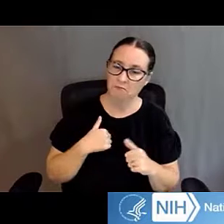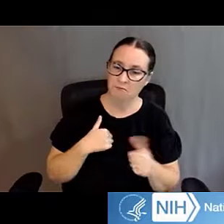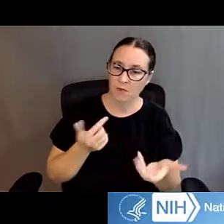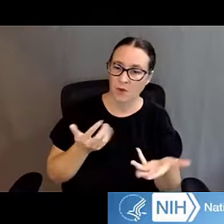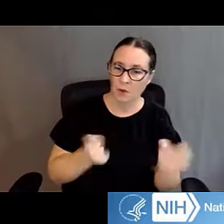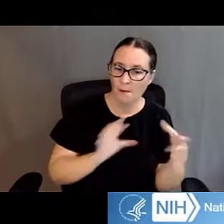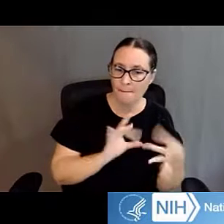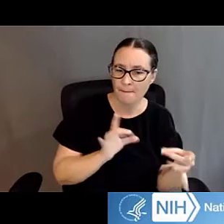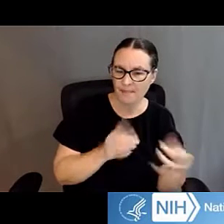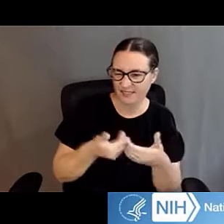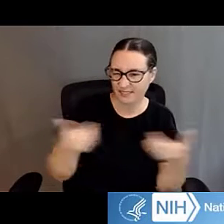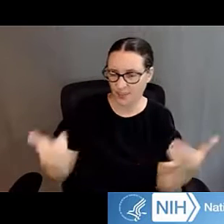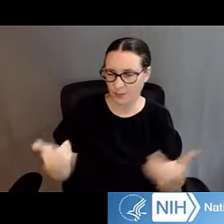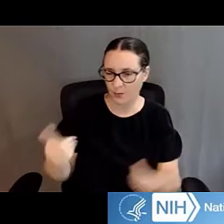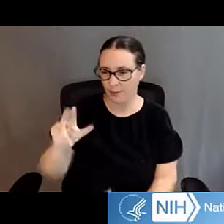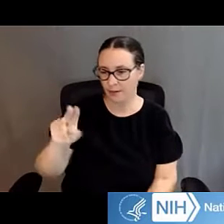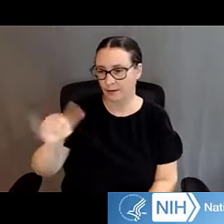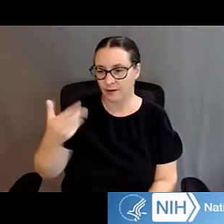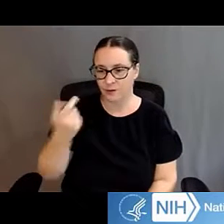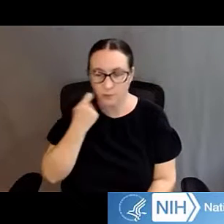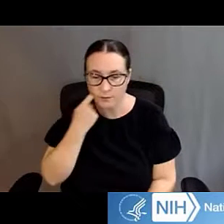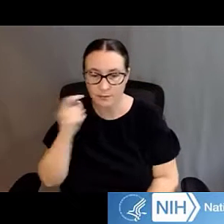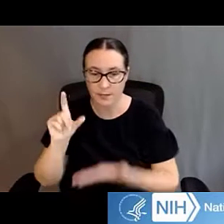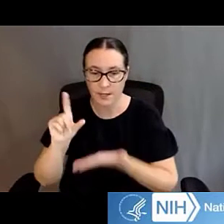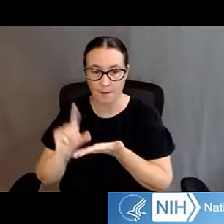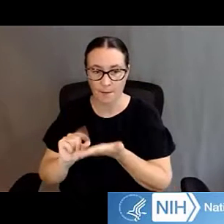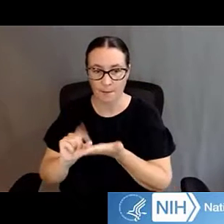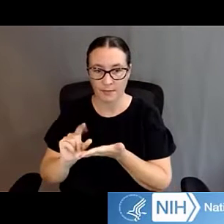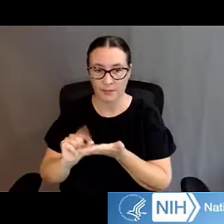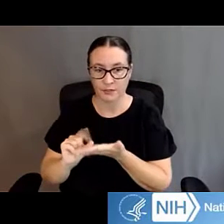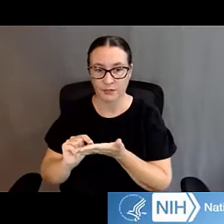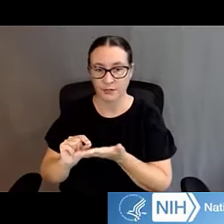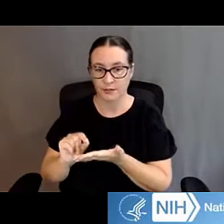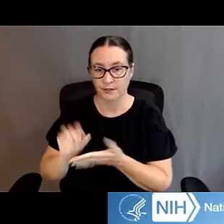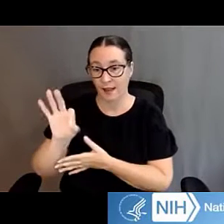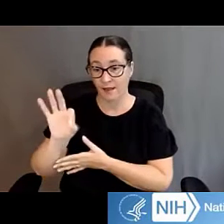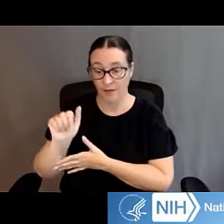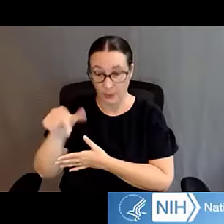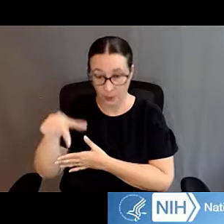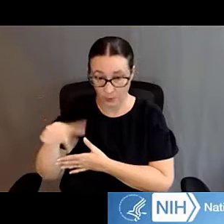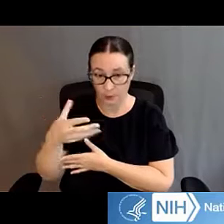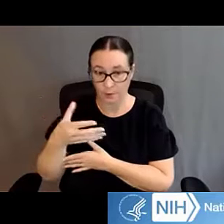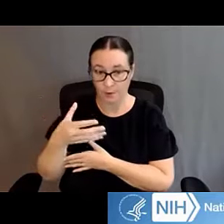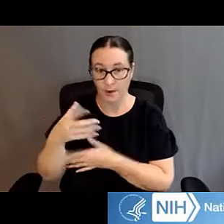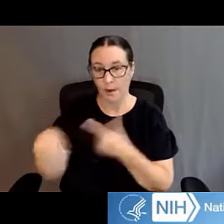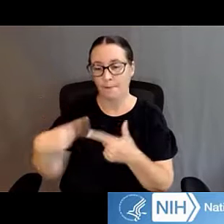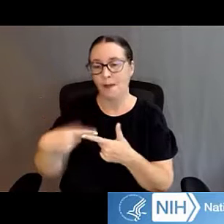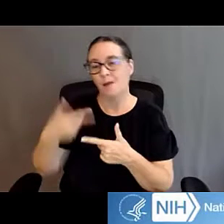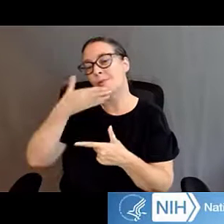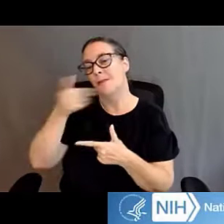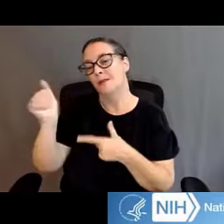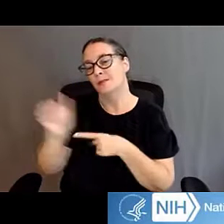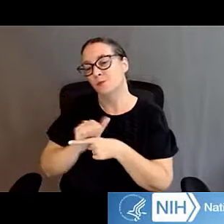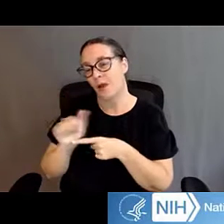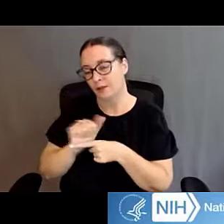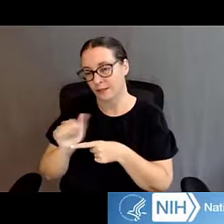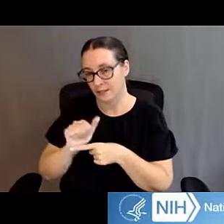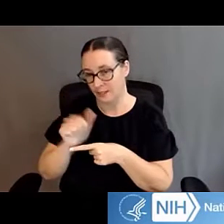the NIH recently published a set of frequently asked questions about best practices for sharing software and code